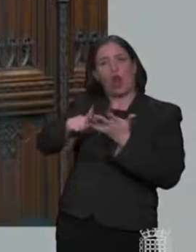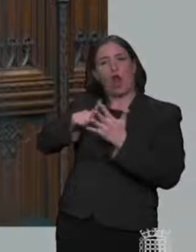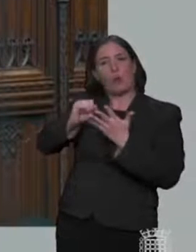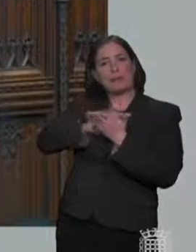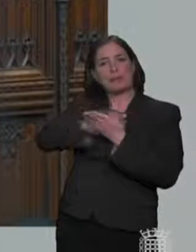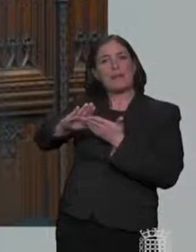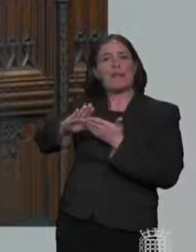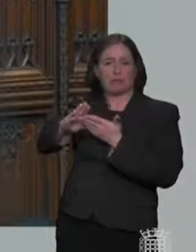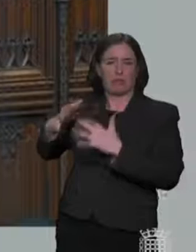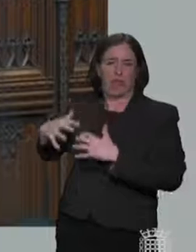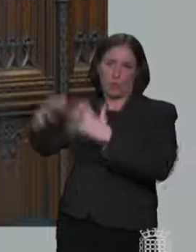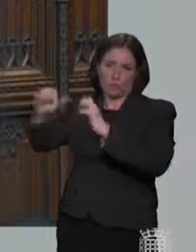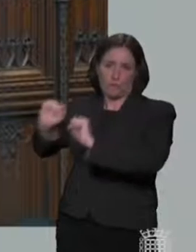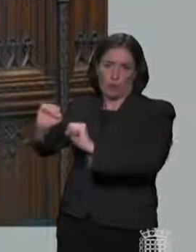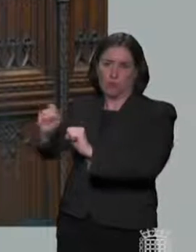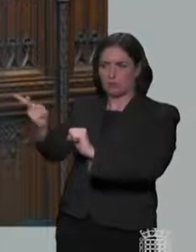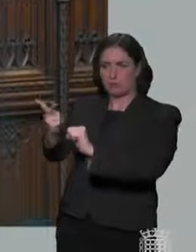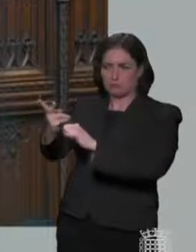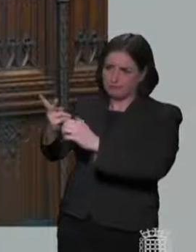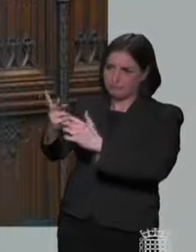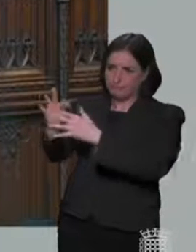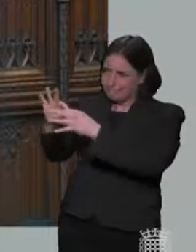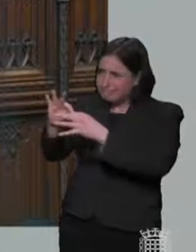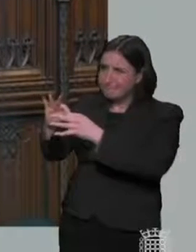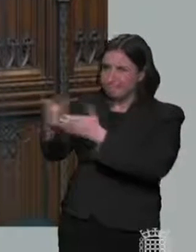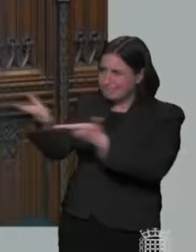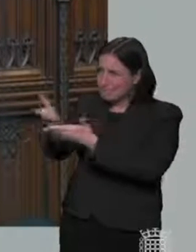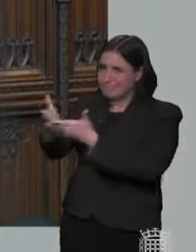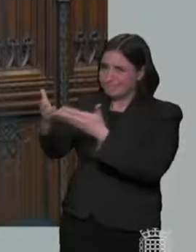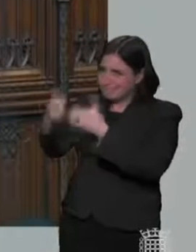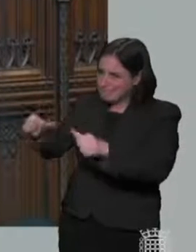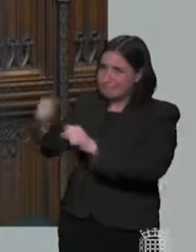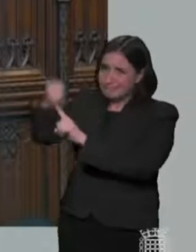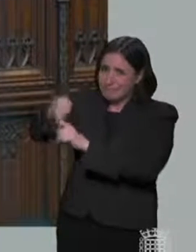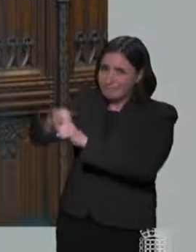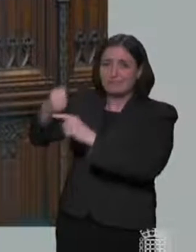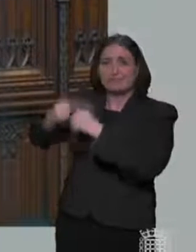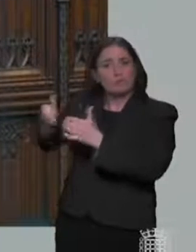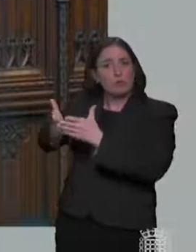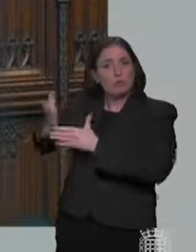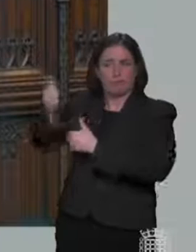commitment that you've both shown to the bill to all the officials at dwp for all the work they've